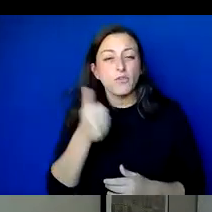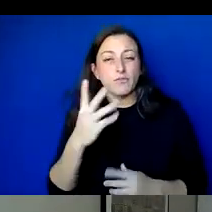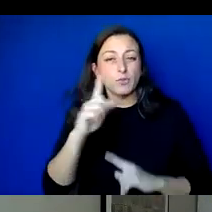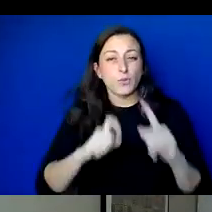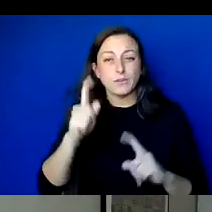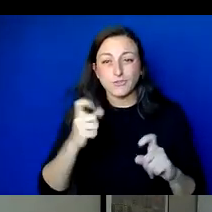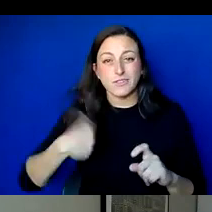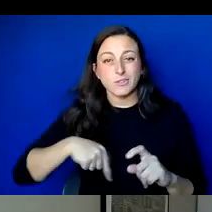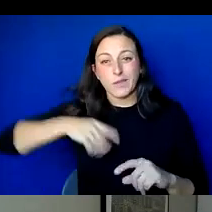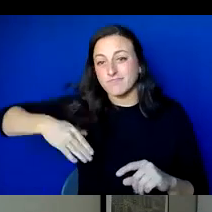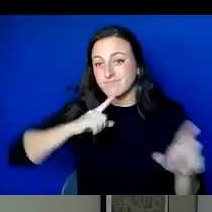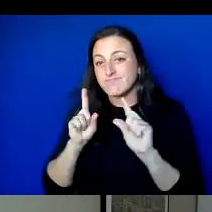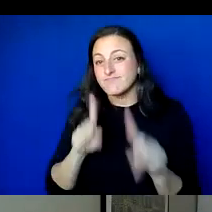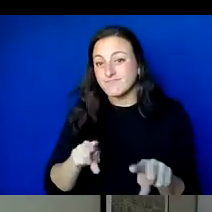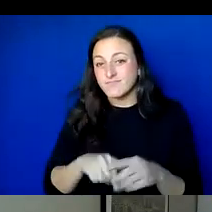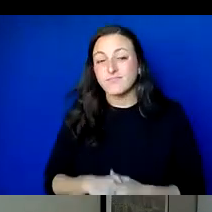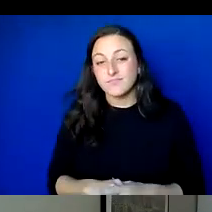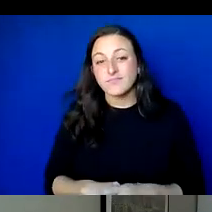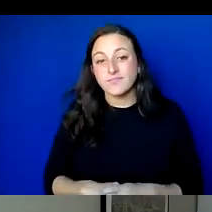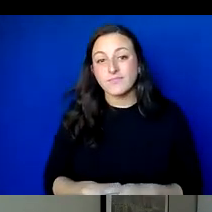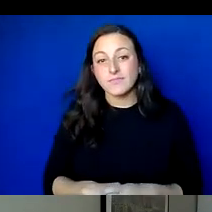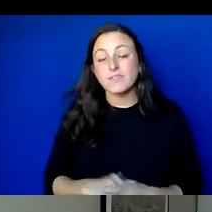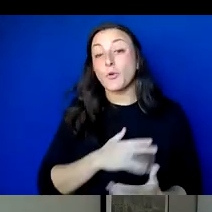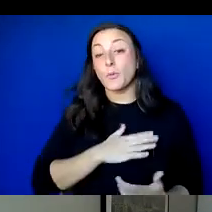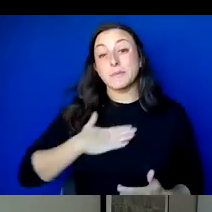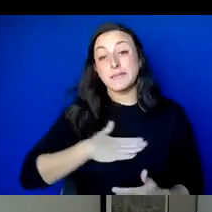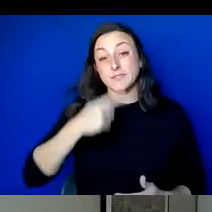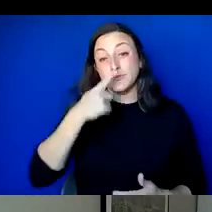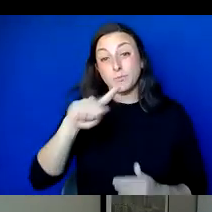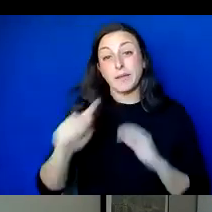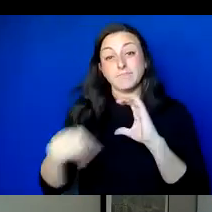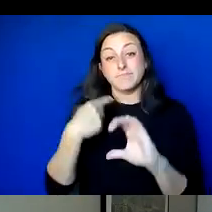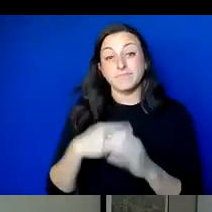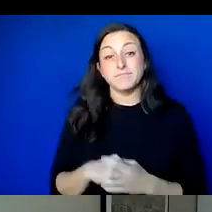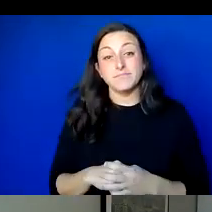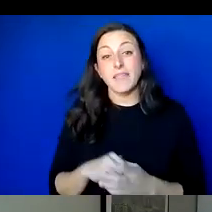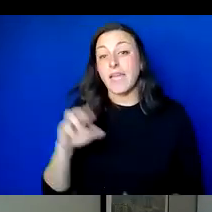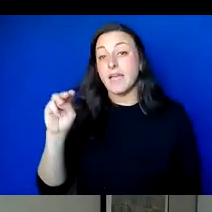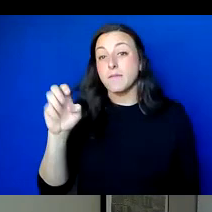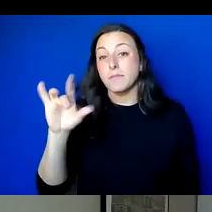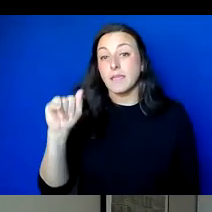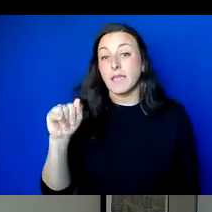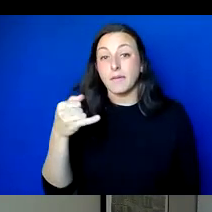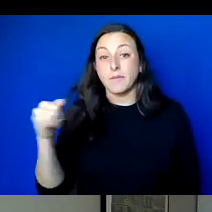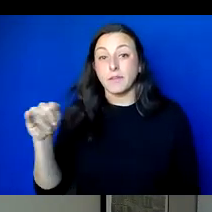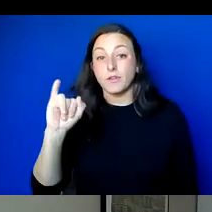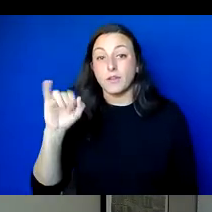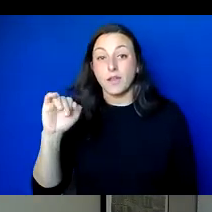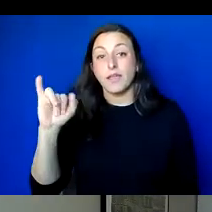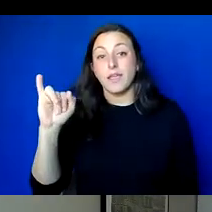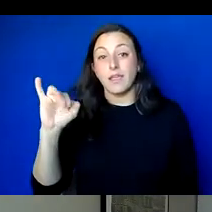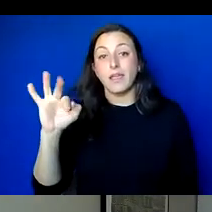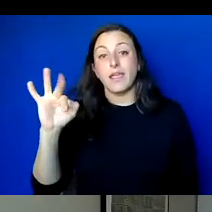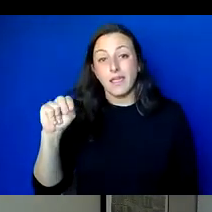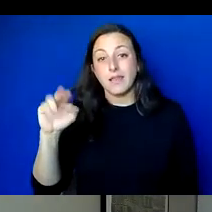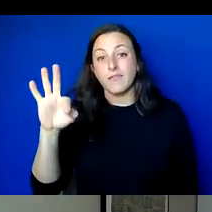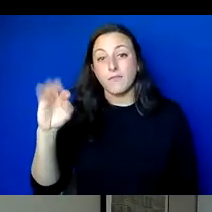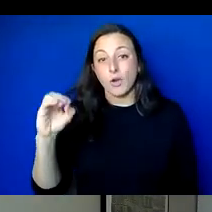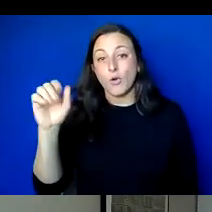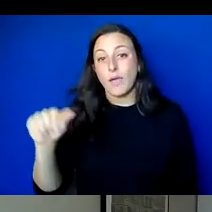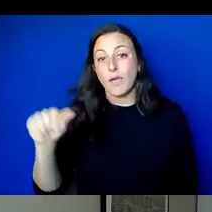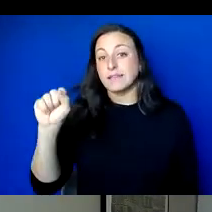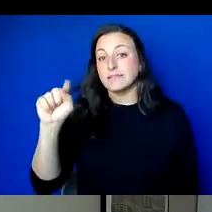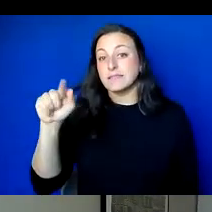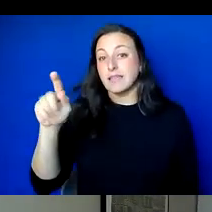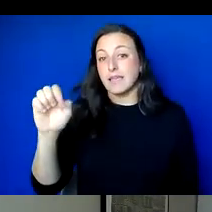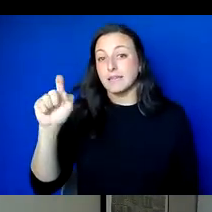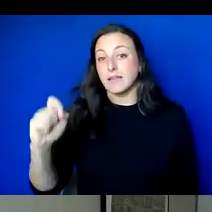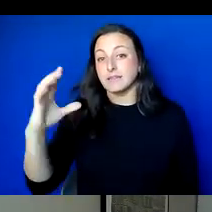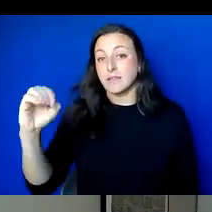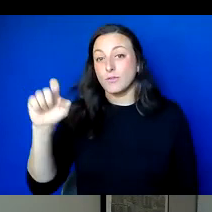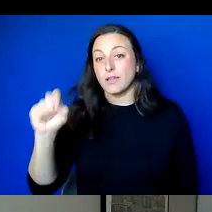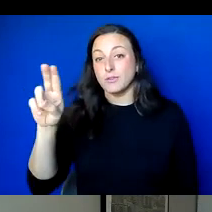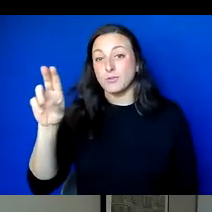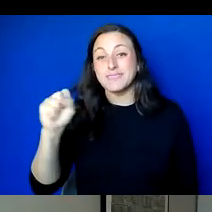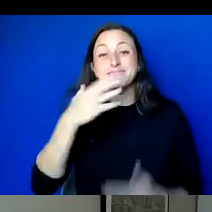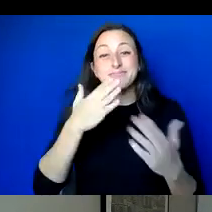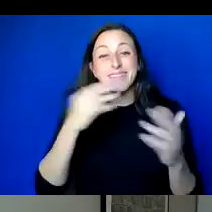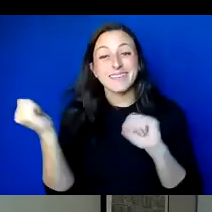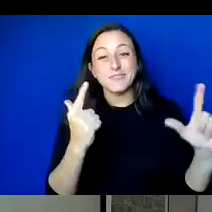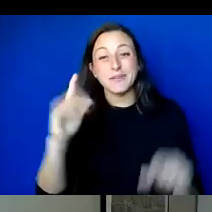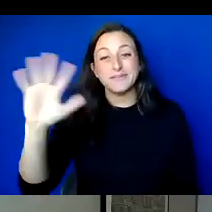to get to, so please just send those our way at media_info@state.co.us. Thanks everybody!